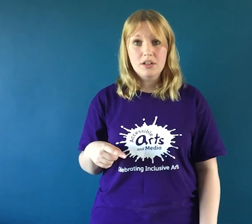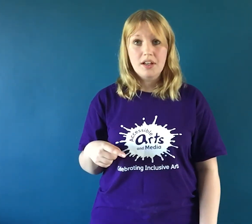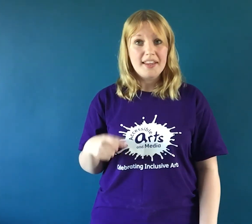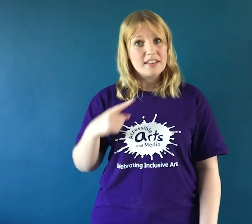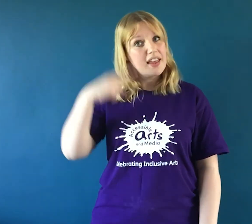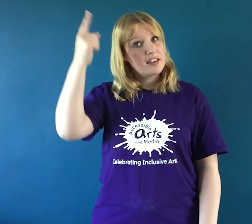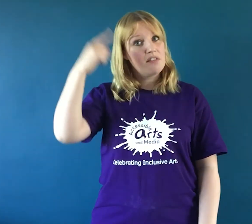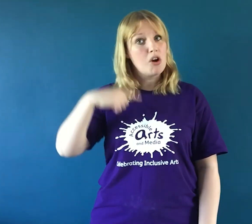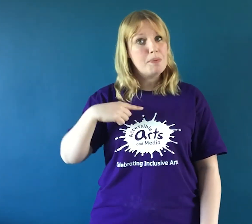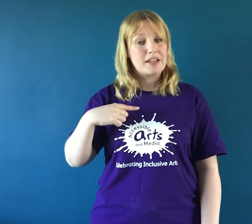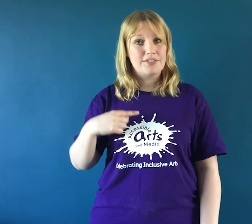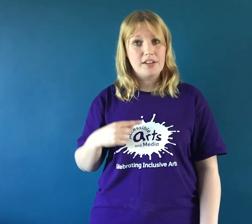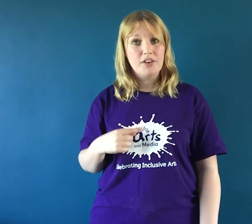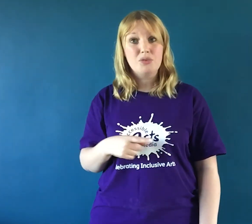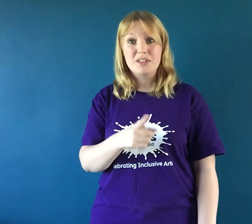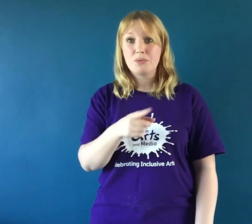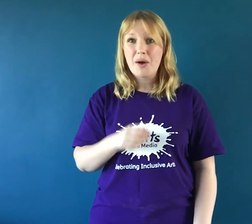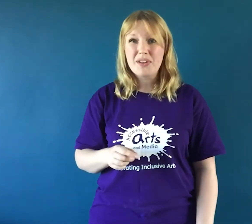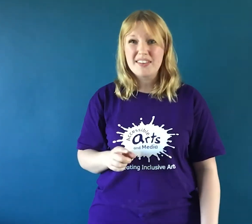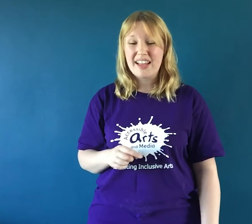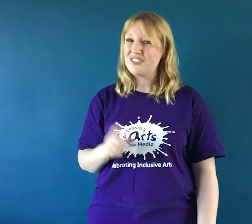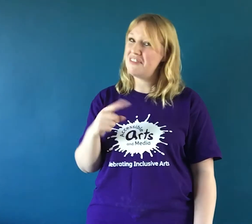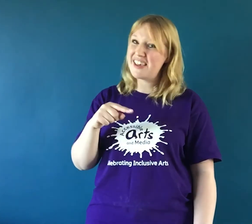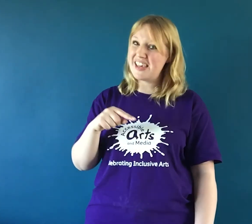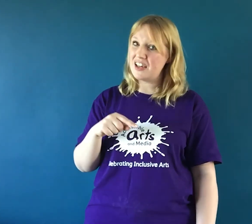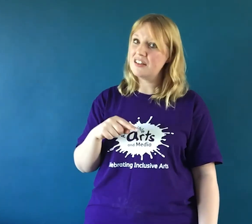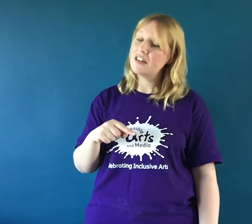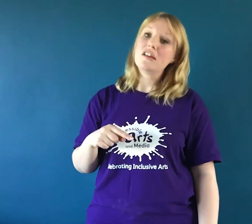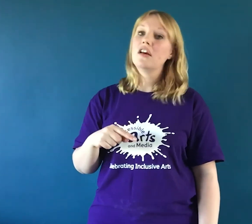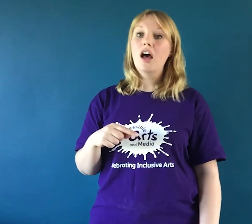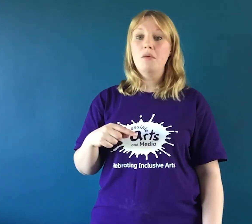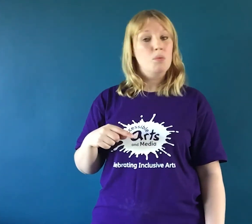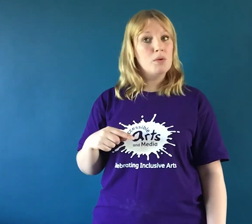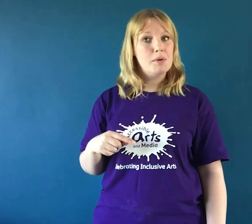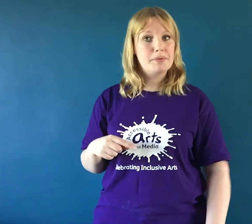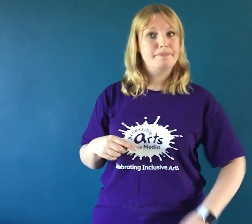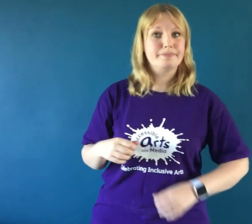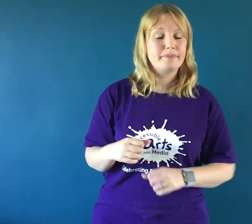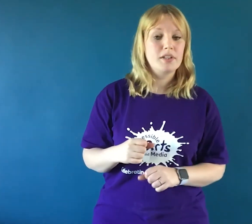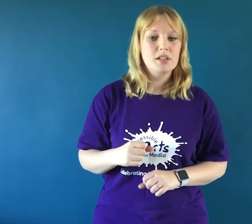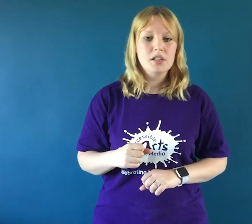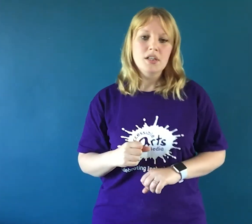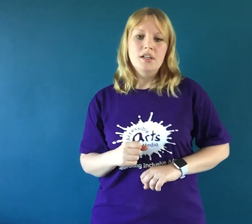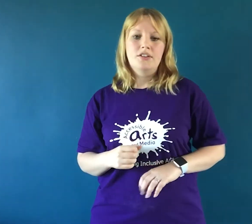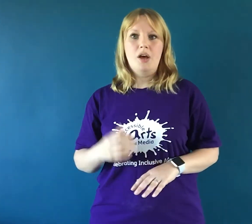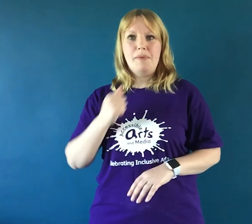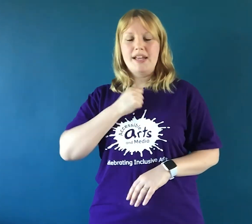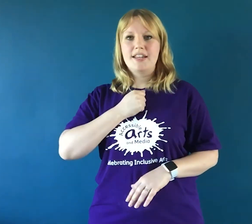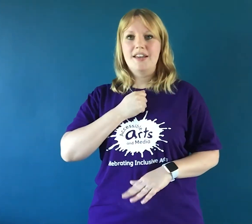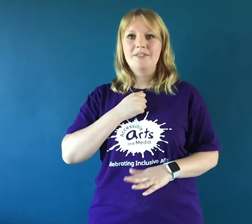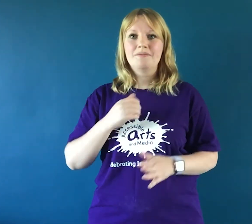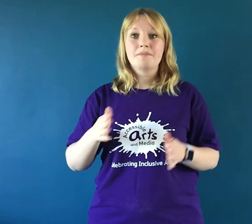it’s like aerobics for your voice which is why we did that trickier warm-up. So my turn.